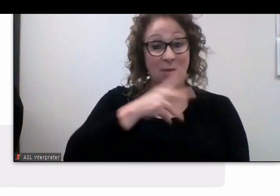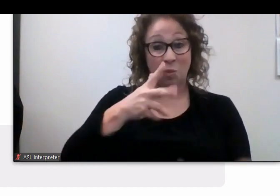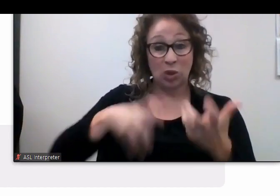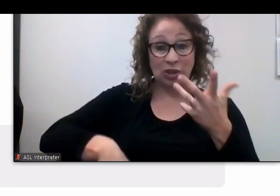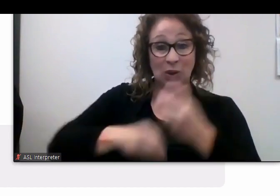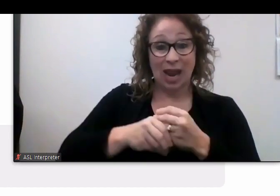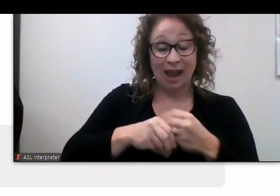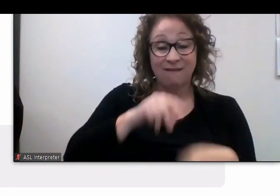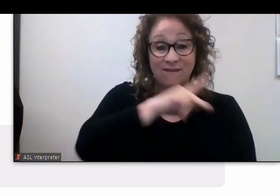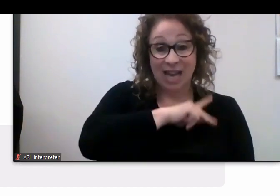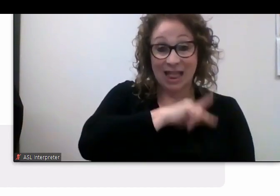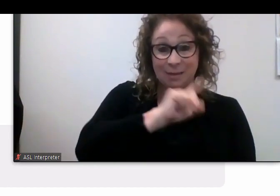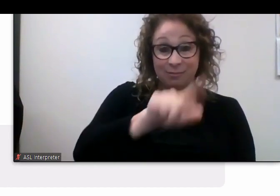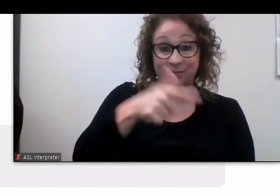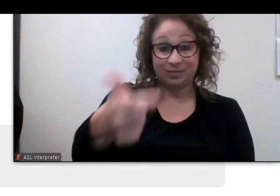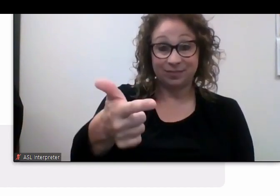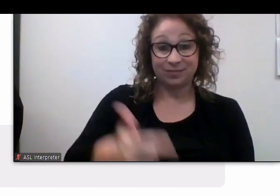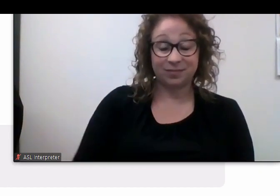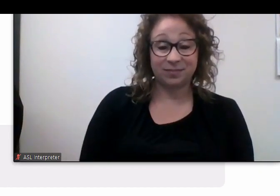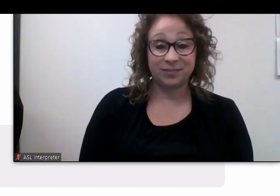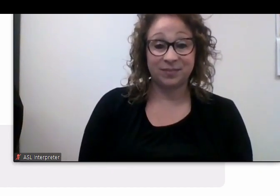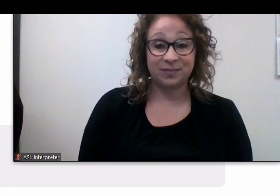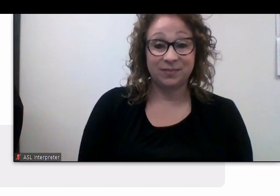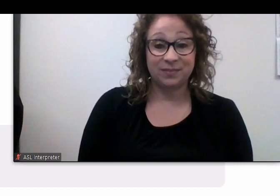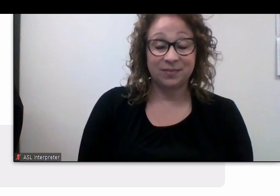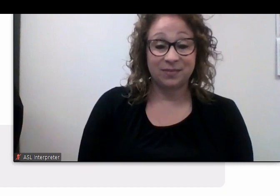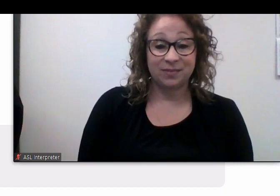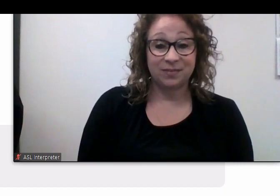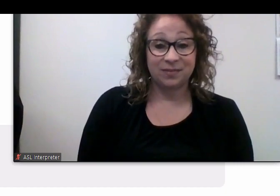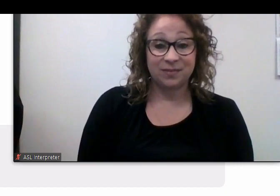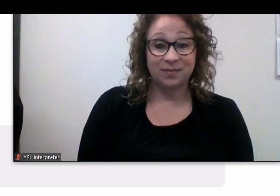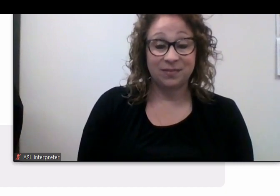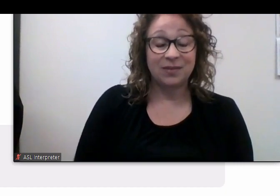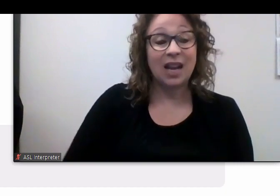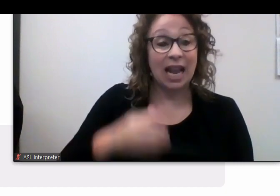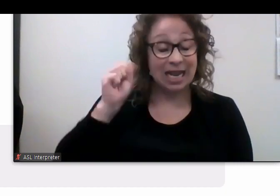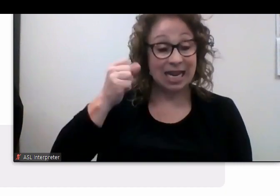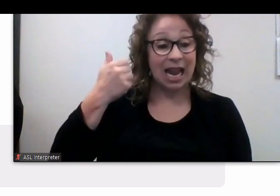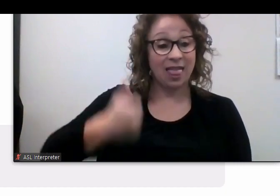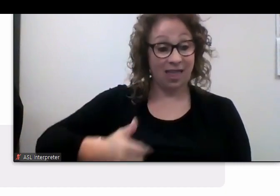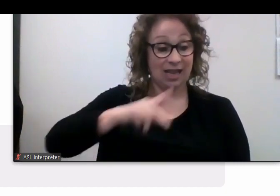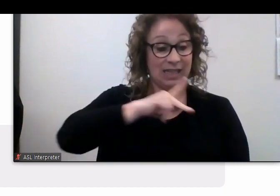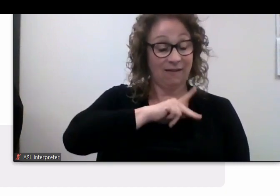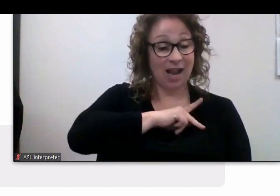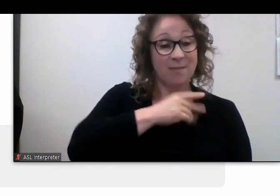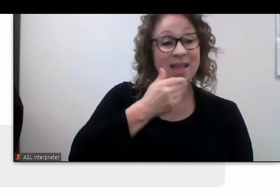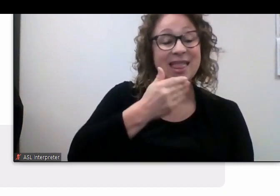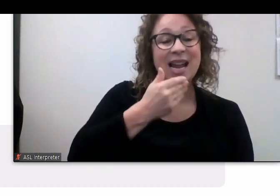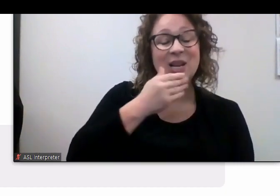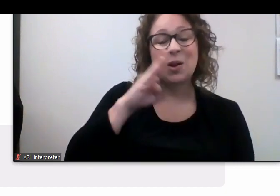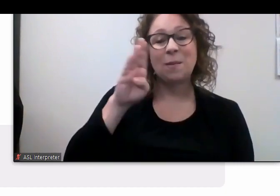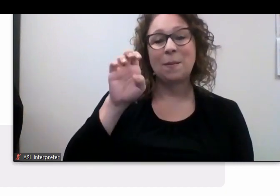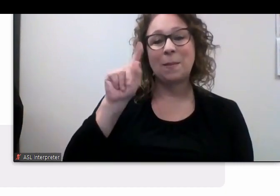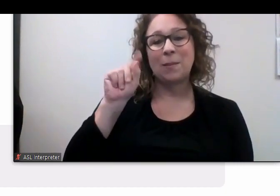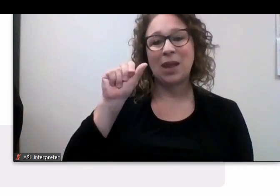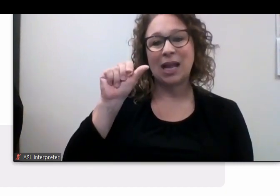(Betsy Ludwig) Oh, I'm sorry. Philip? (Philip Woodward) This is Philip. Thank you, Betsy.